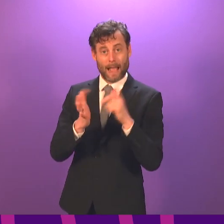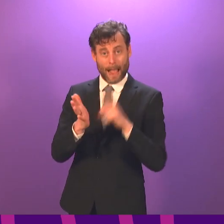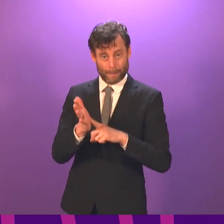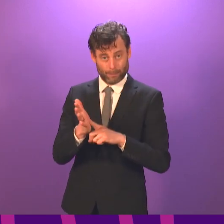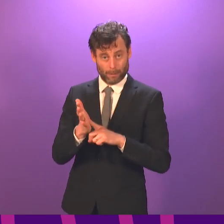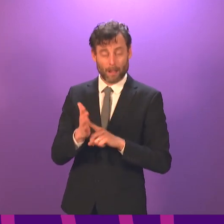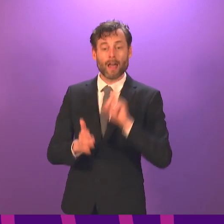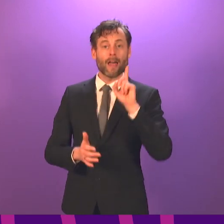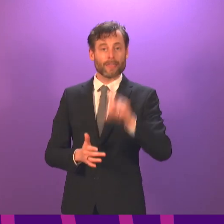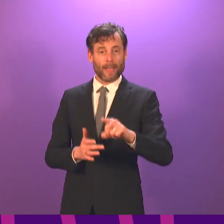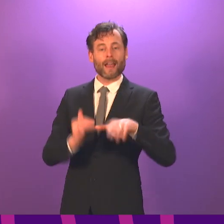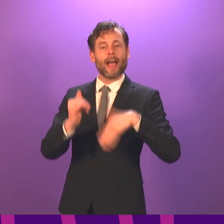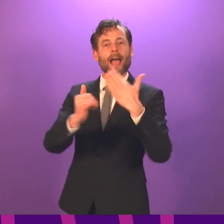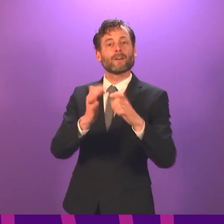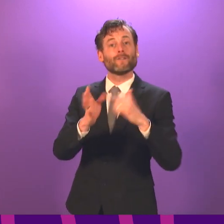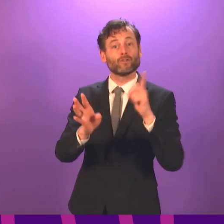adults will have been offered a first dose.